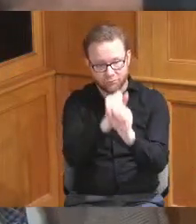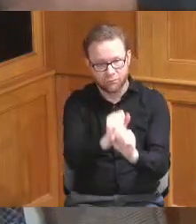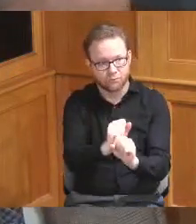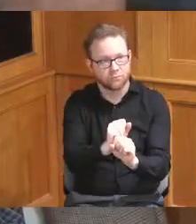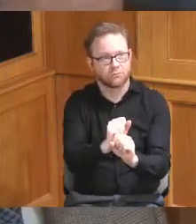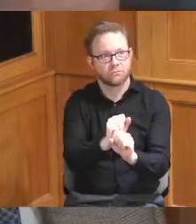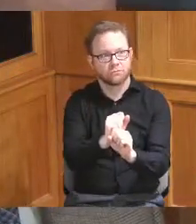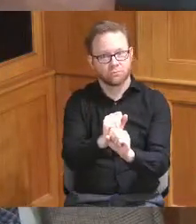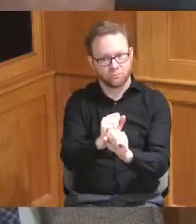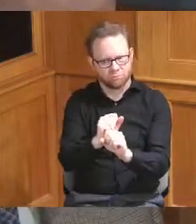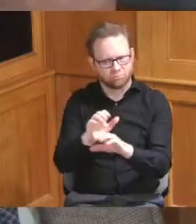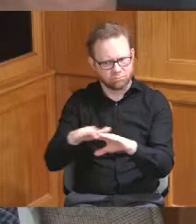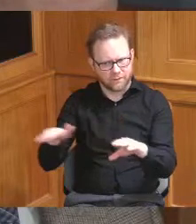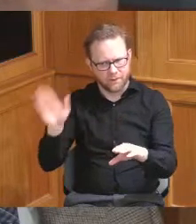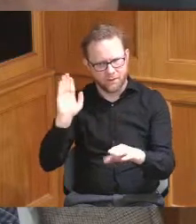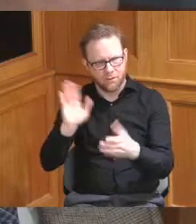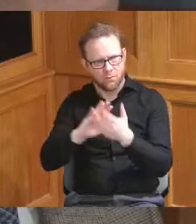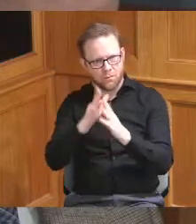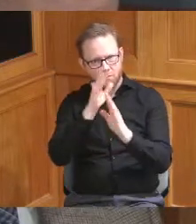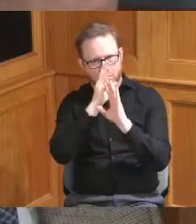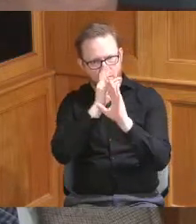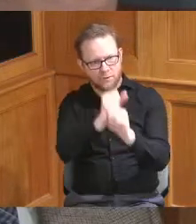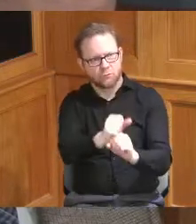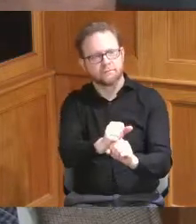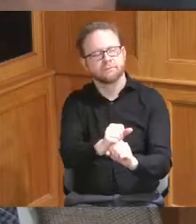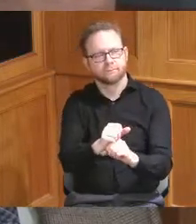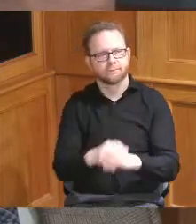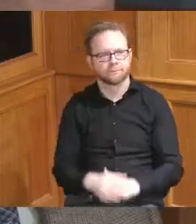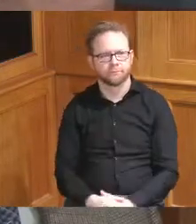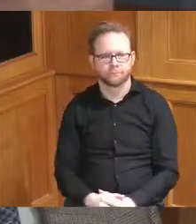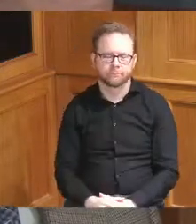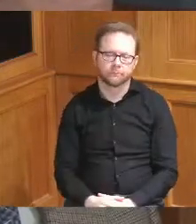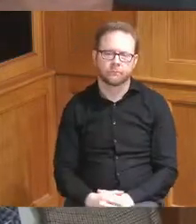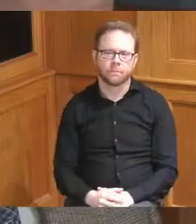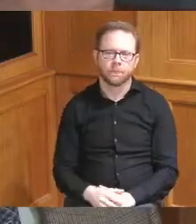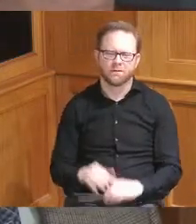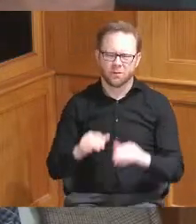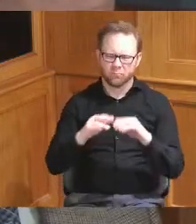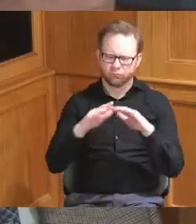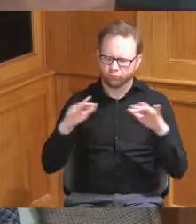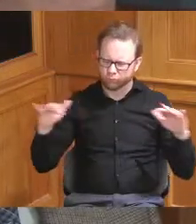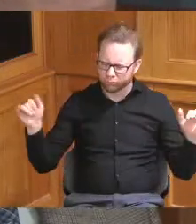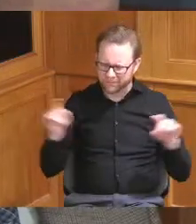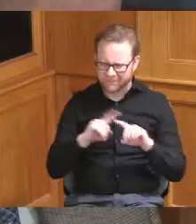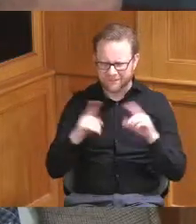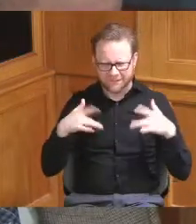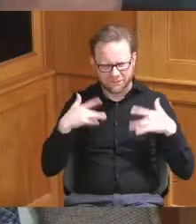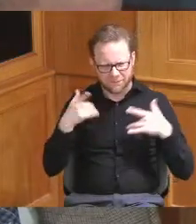at least of Youth given the broad variety of things that you are now focusing in on